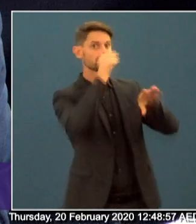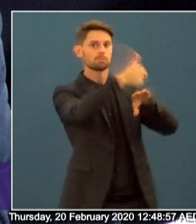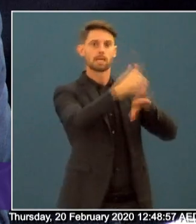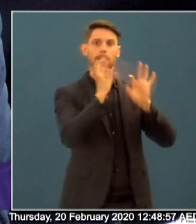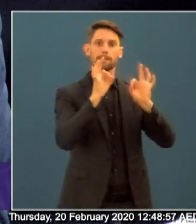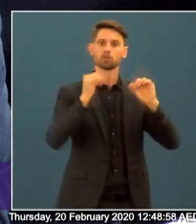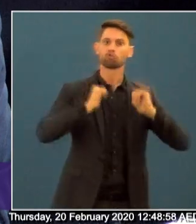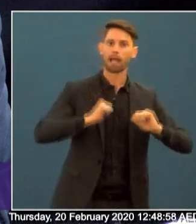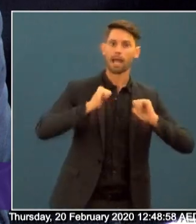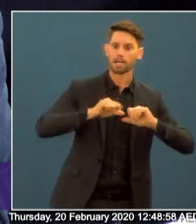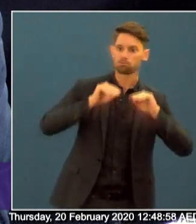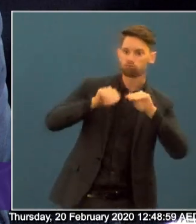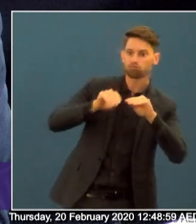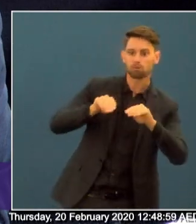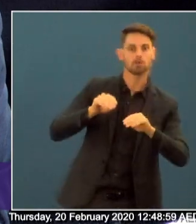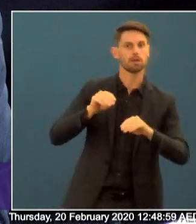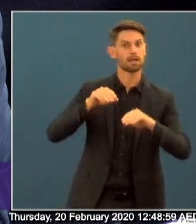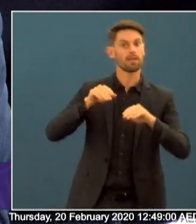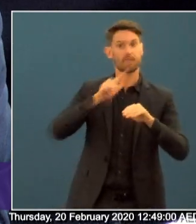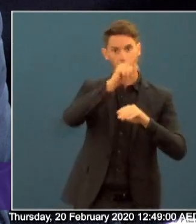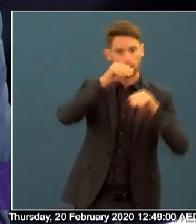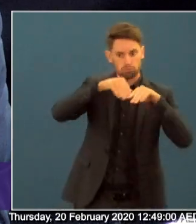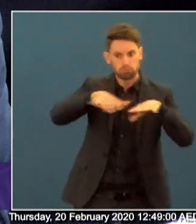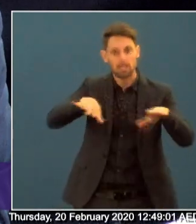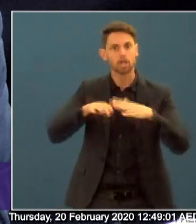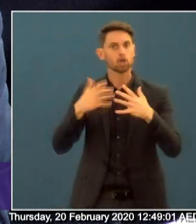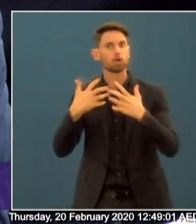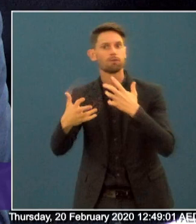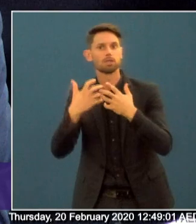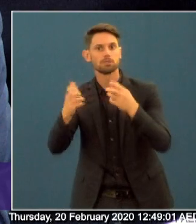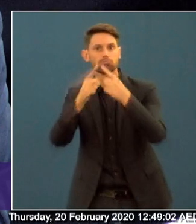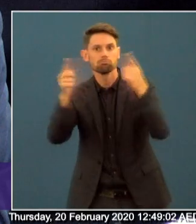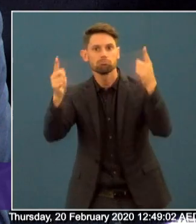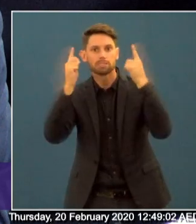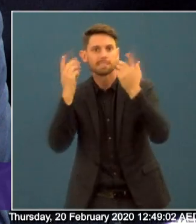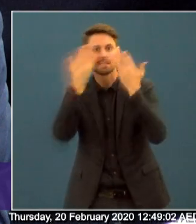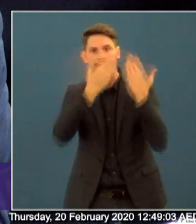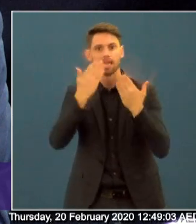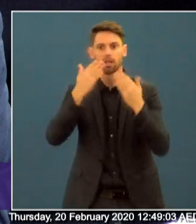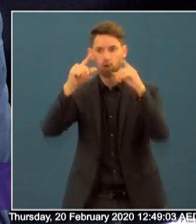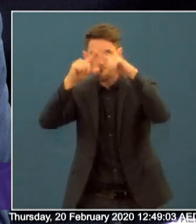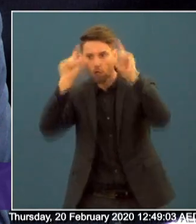could be incorporated into curriculum for nursing and medical students that the people of the future who will be meeting —